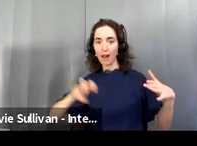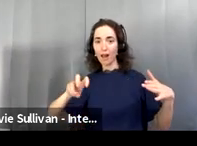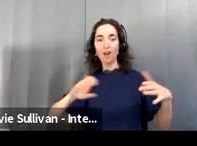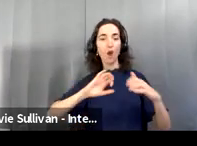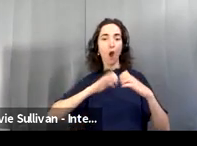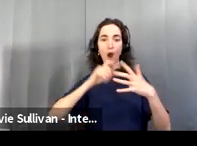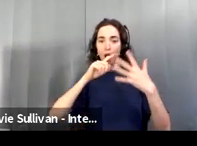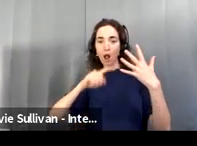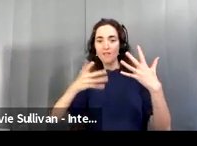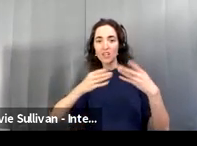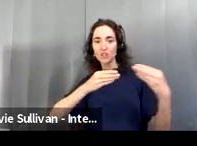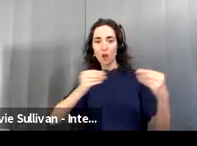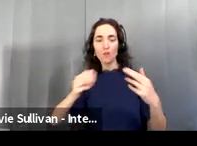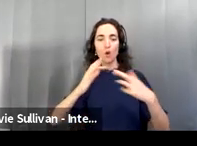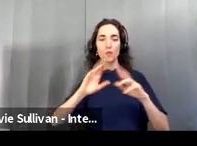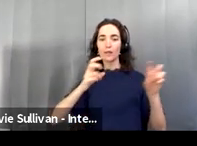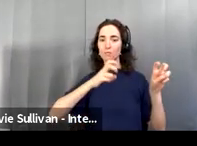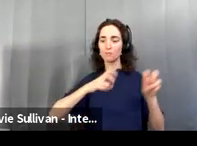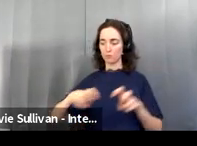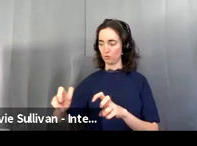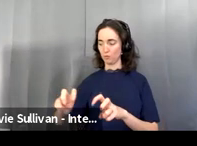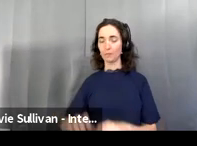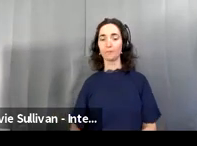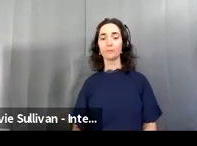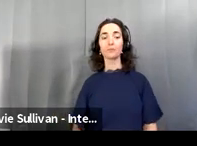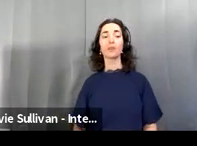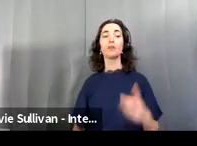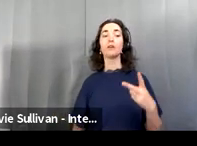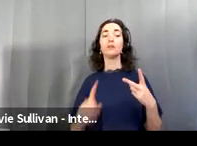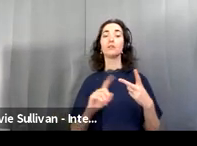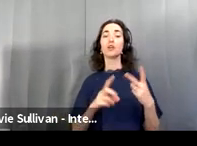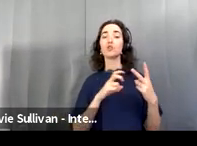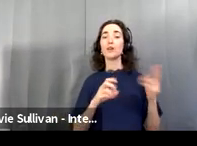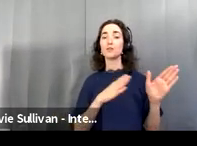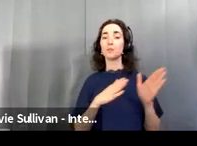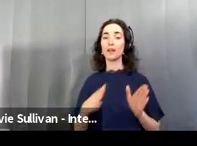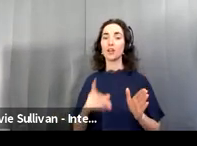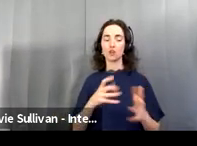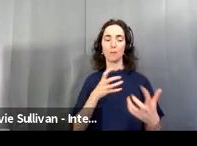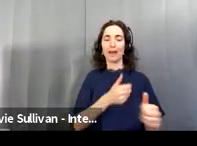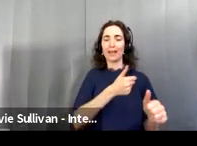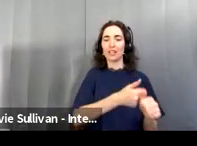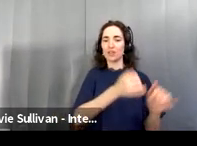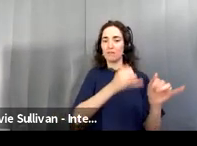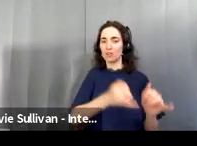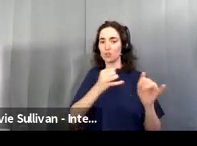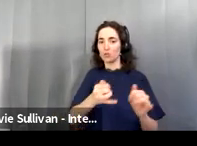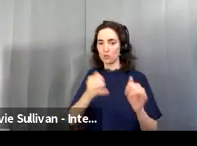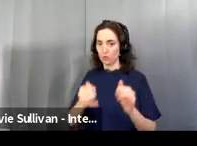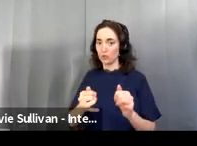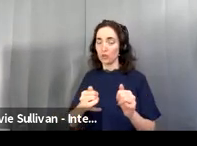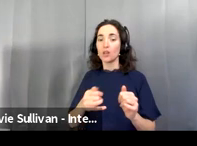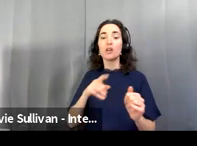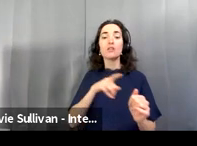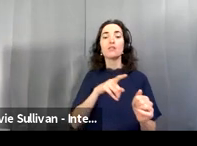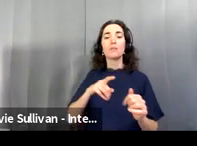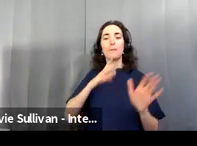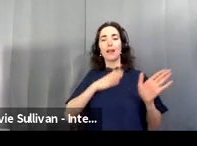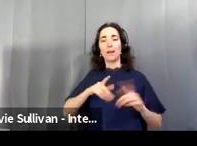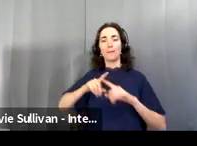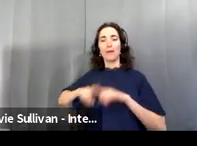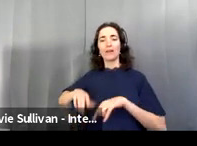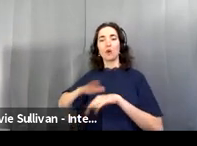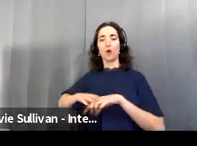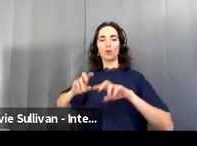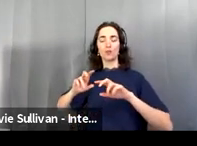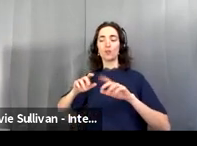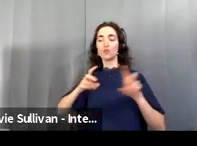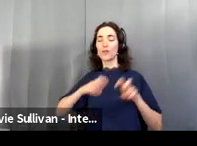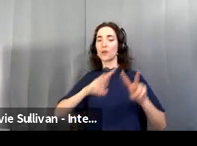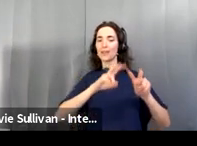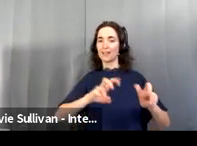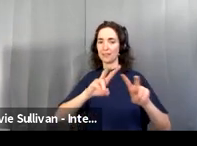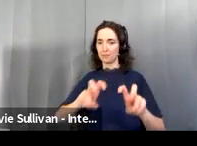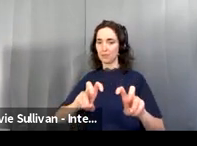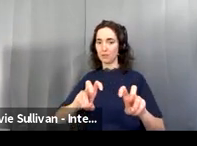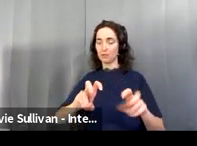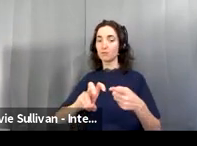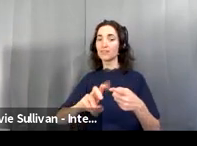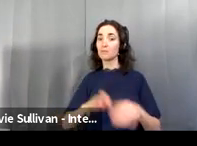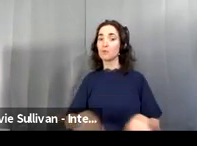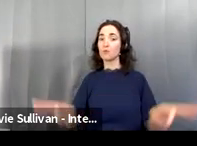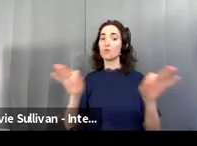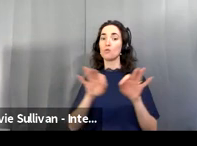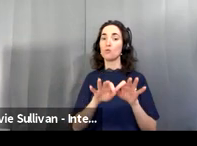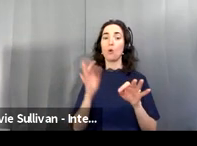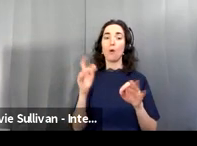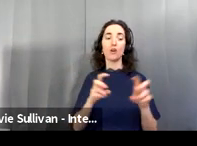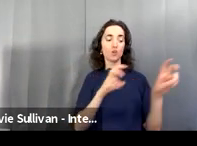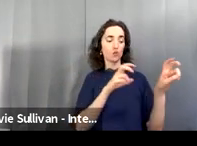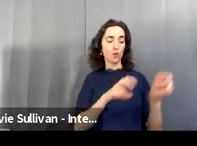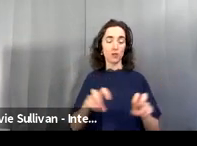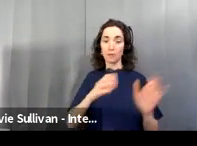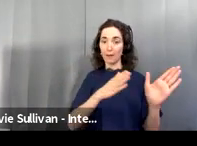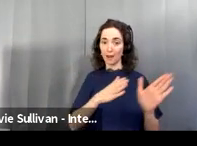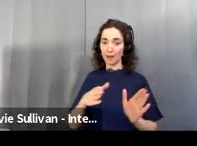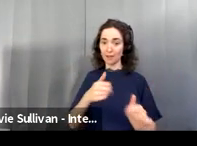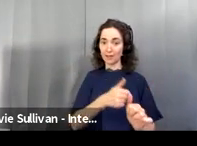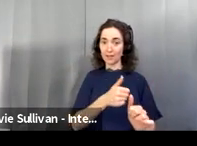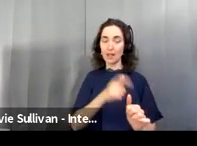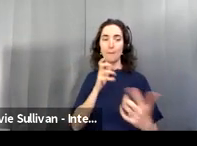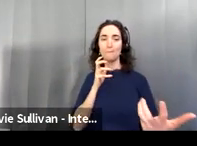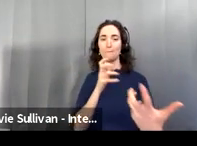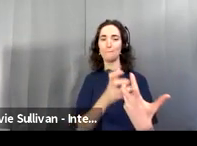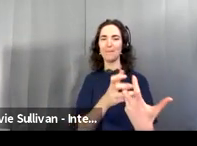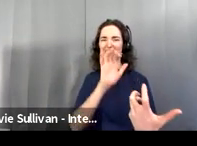The next is the transition plan should be individualized, and based on transition assessments. This is also very important. This is important because the transition plan needs to be tailored to that particular student.